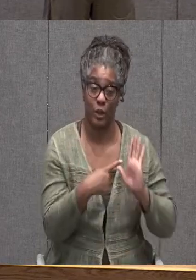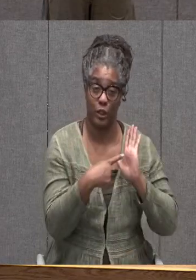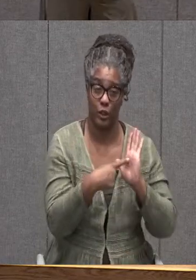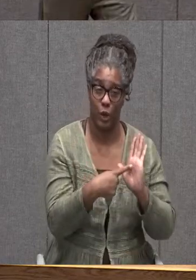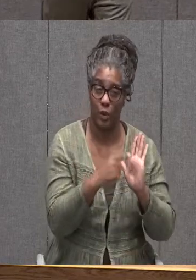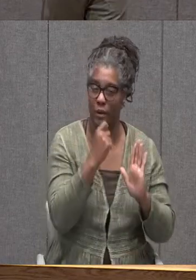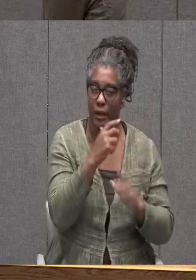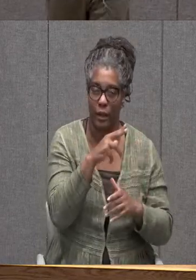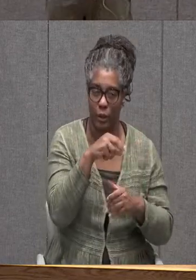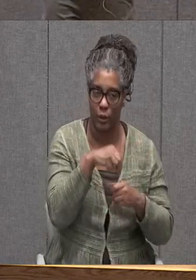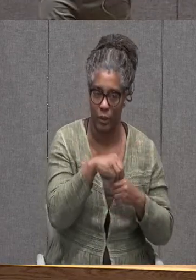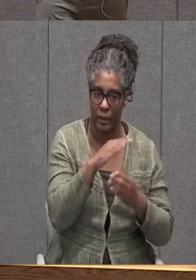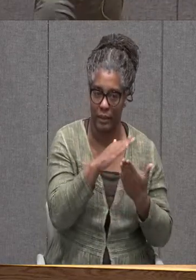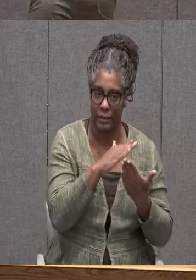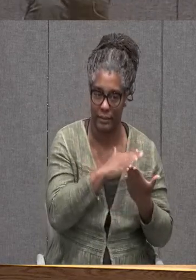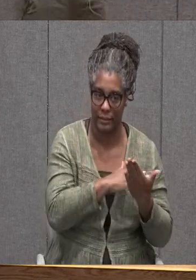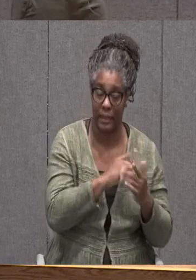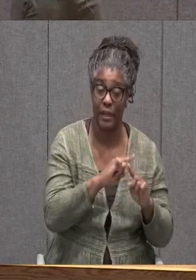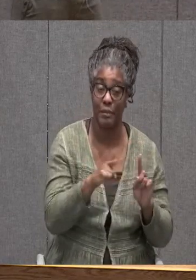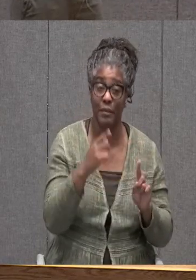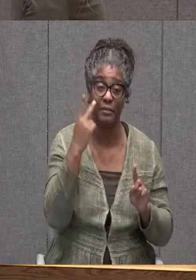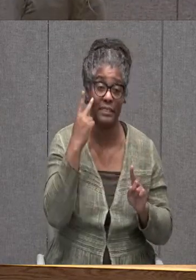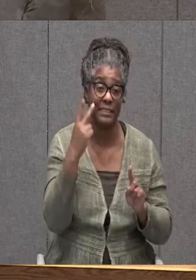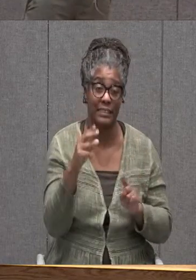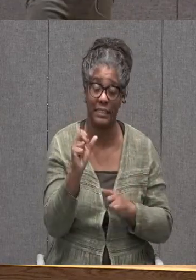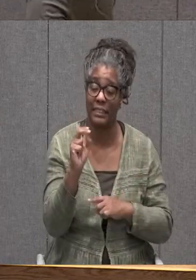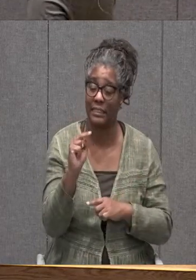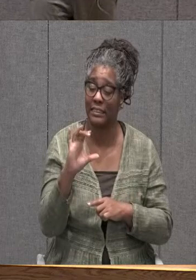but what I've seen Mr Sanchez do, I noticed that I did it,